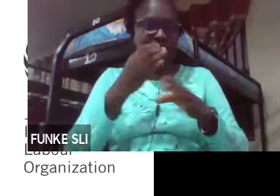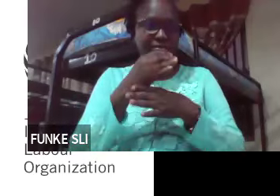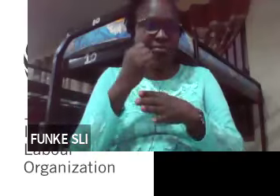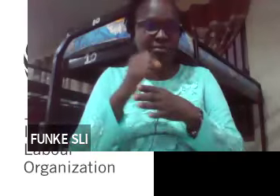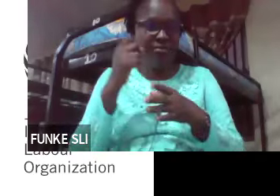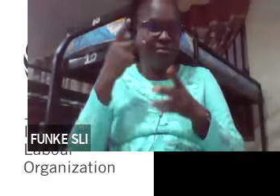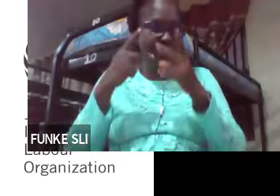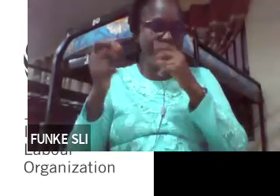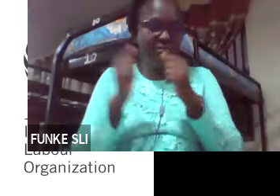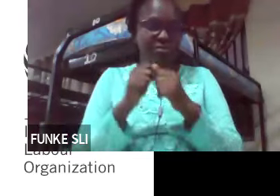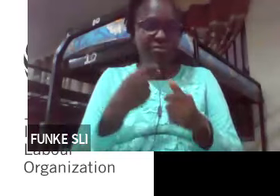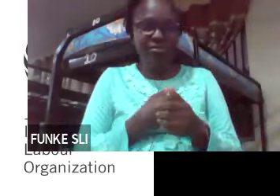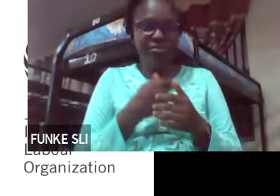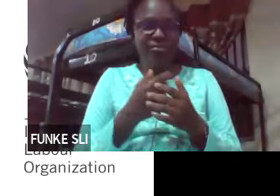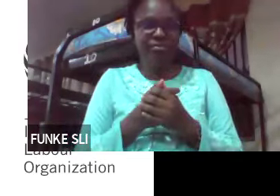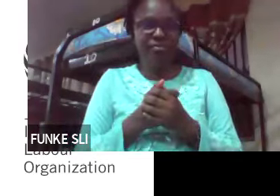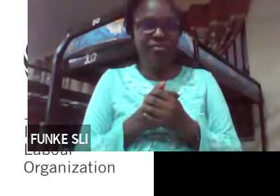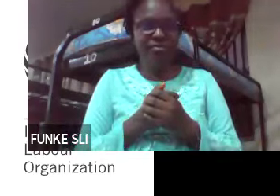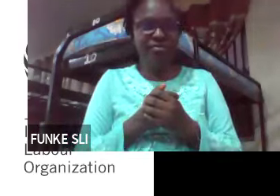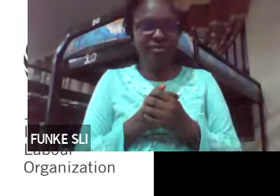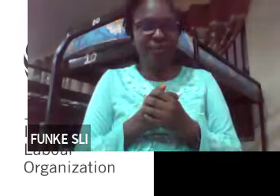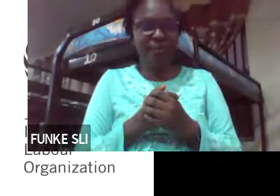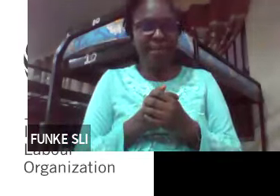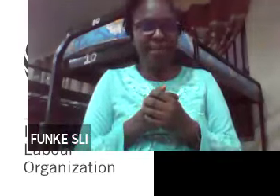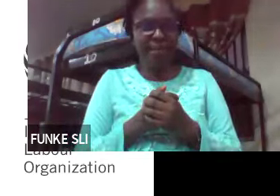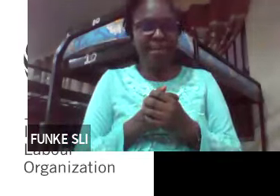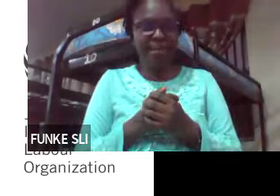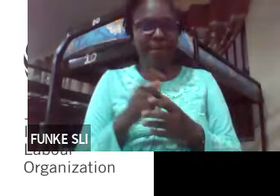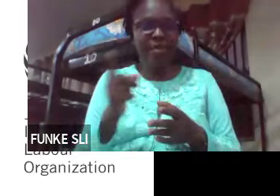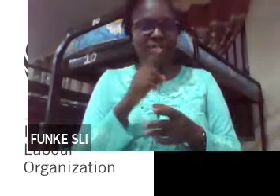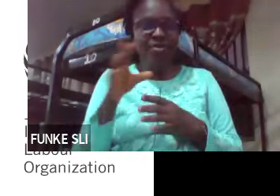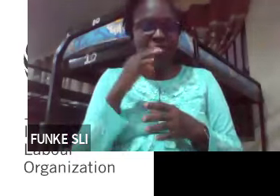Dotun Akinseinde: And when we're talking about vision, we're talking about where you see yourself in 10 years.